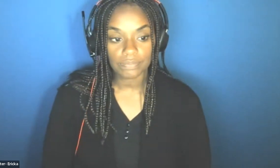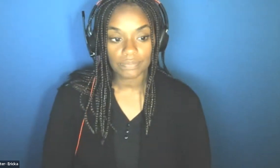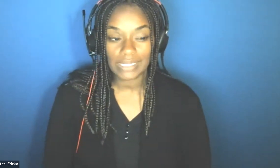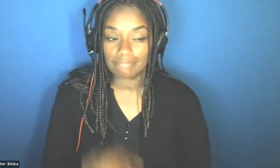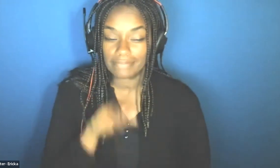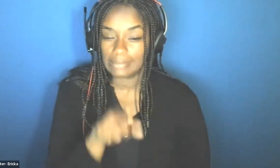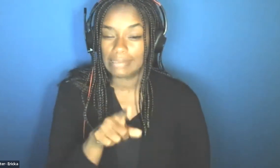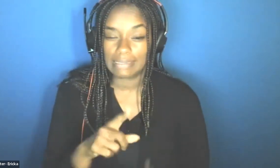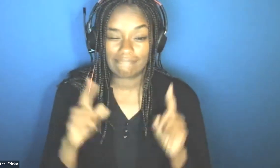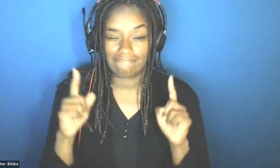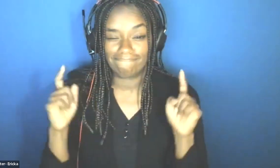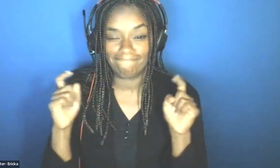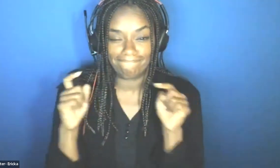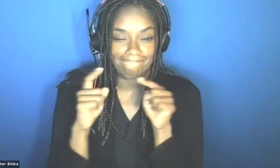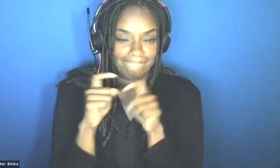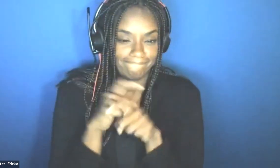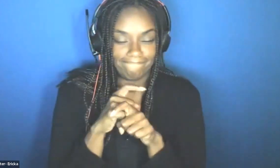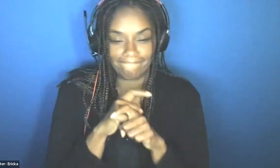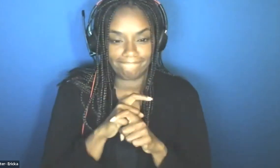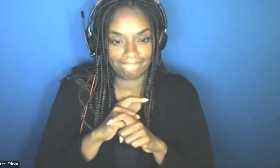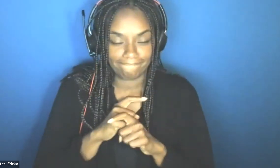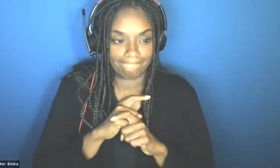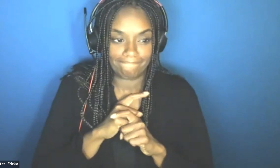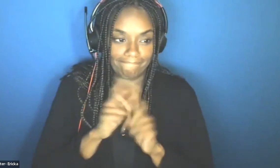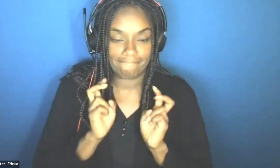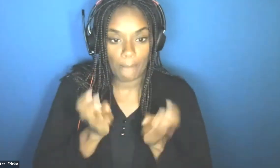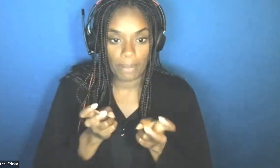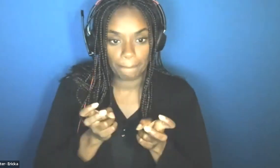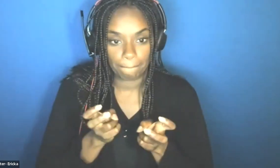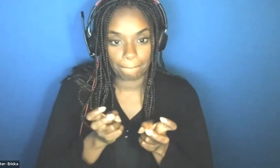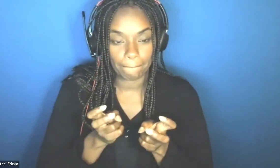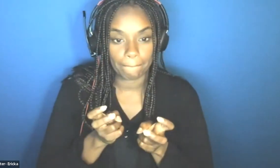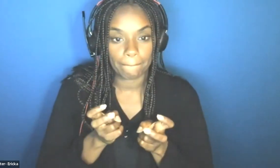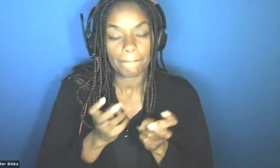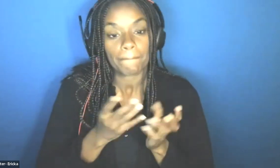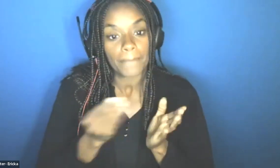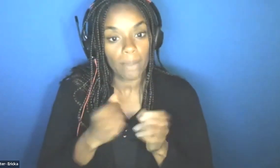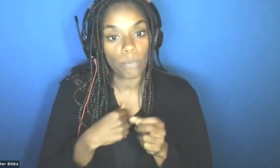And you would be required, then, to disclose that disability at that stage, if asked.